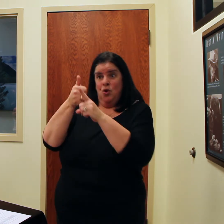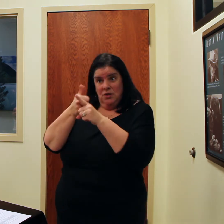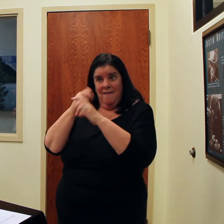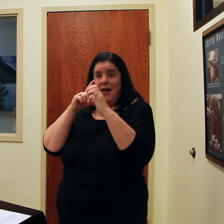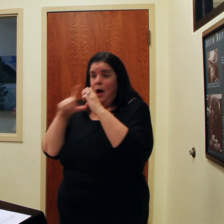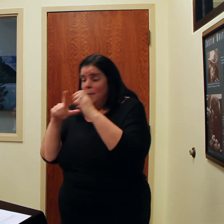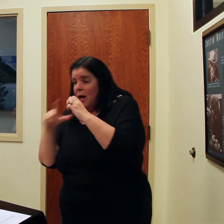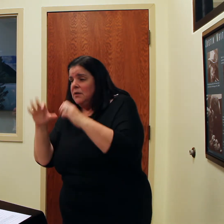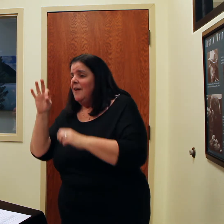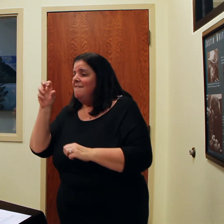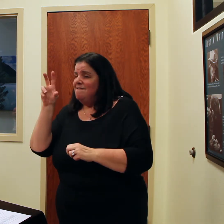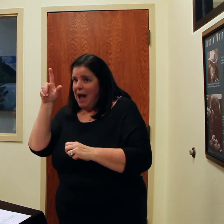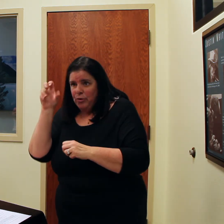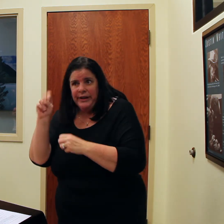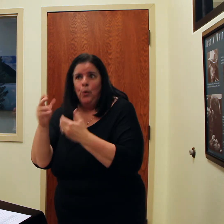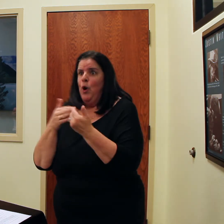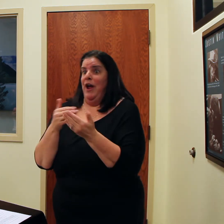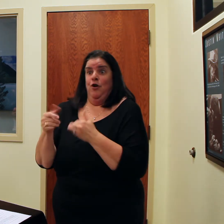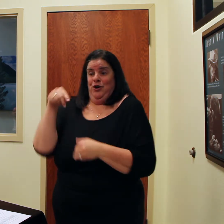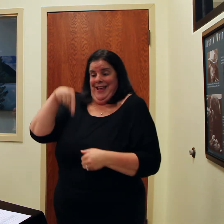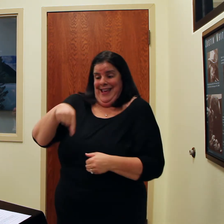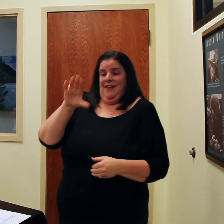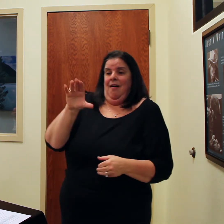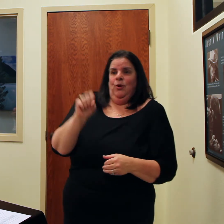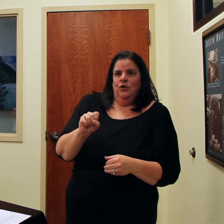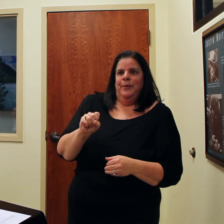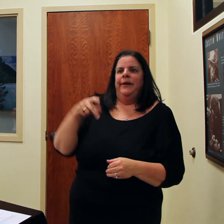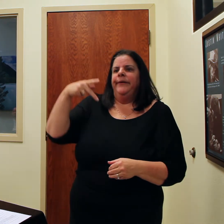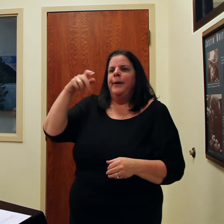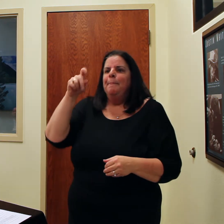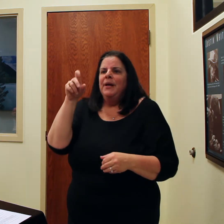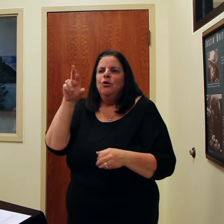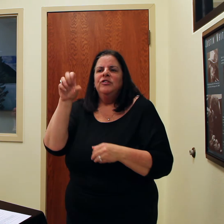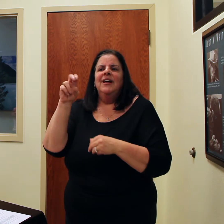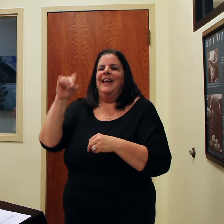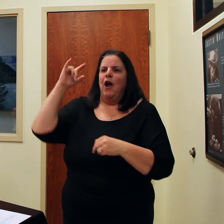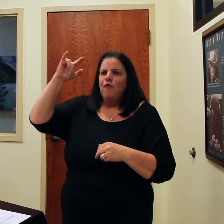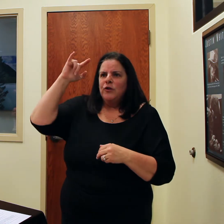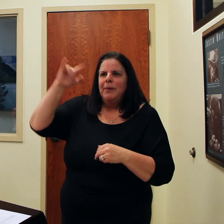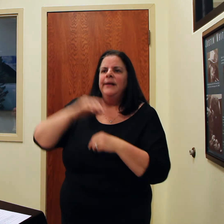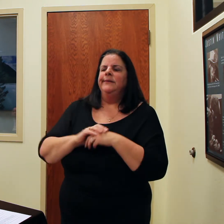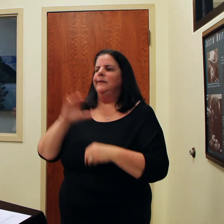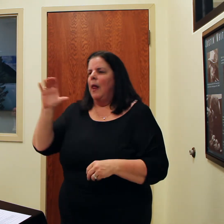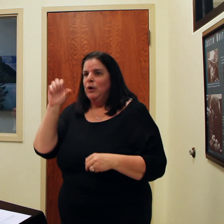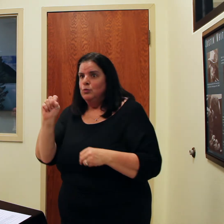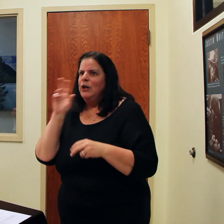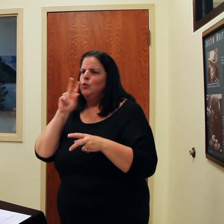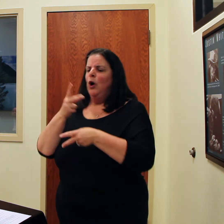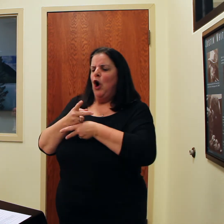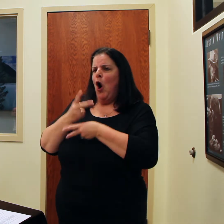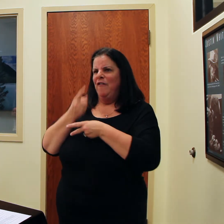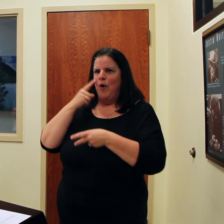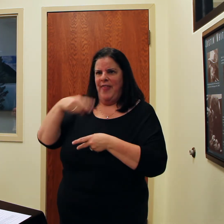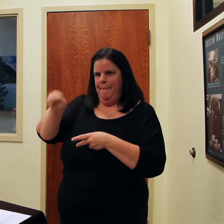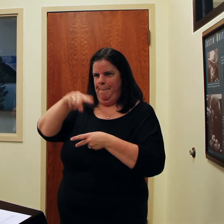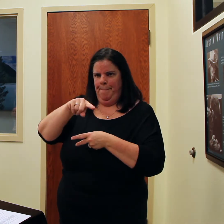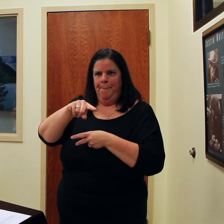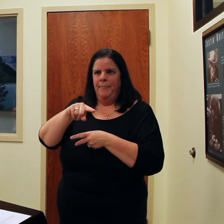they all go to the county. If you're in the city, or Peterson Air Force Base, Colorado Springs will guard for them, so regardless of what your location is